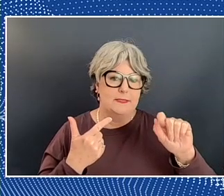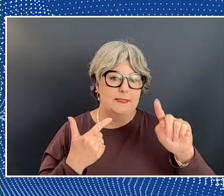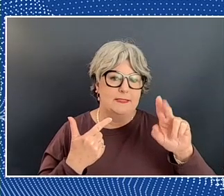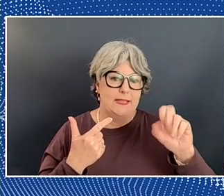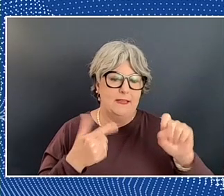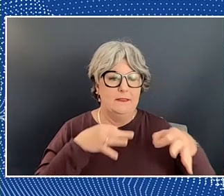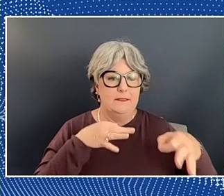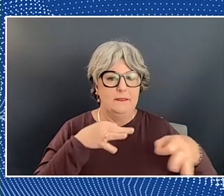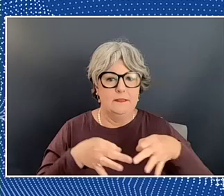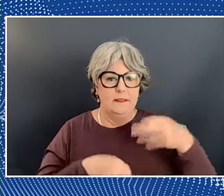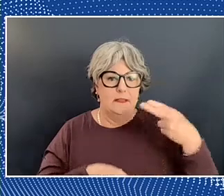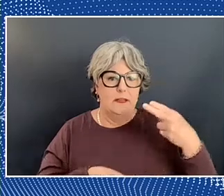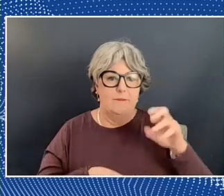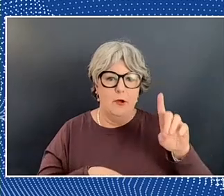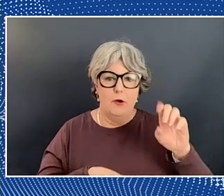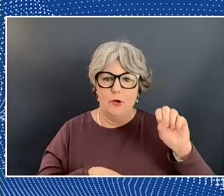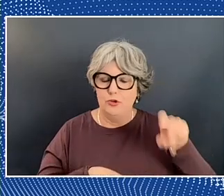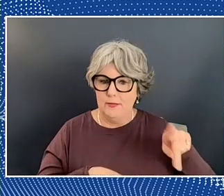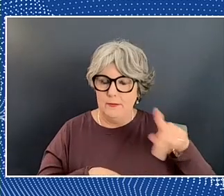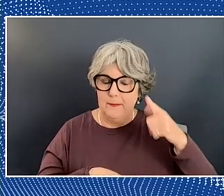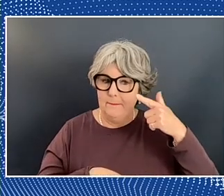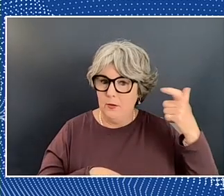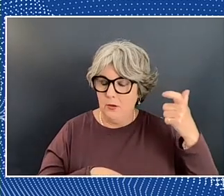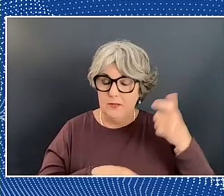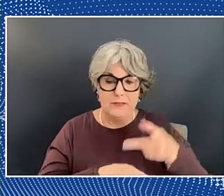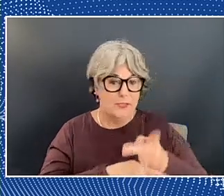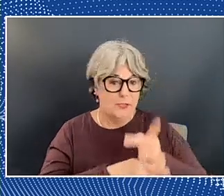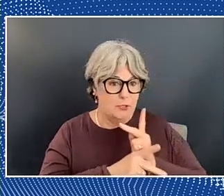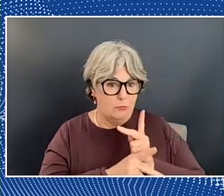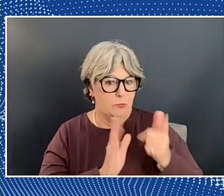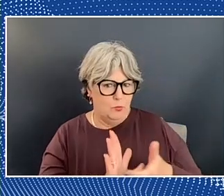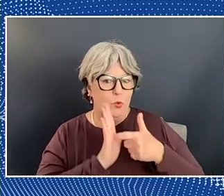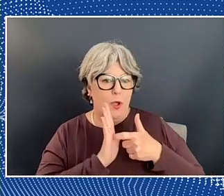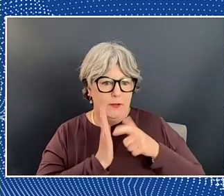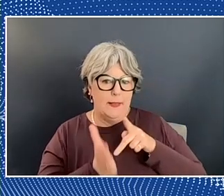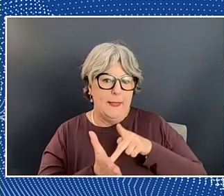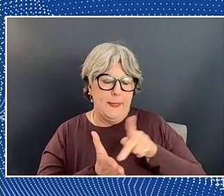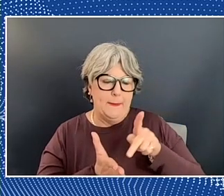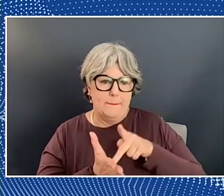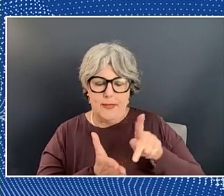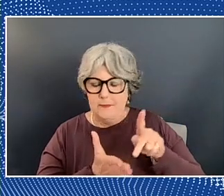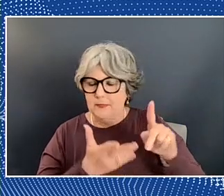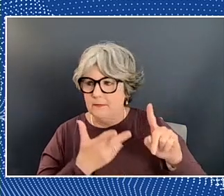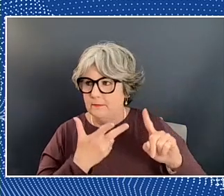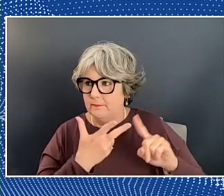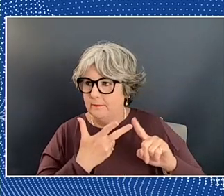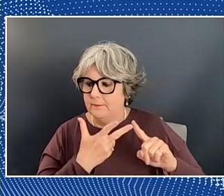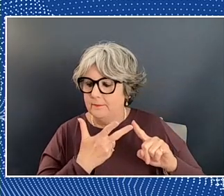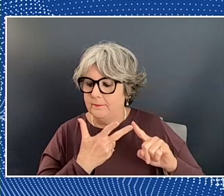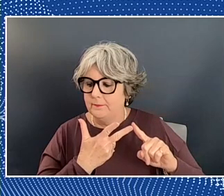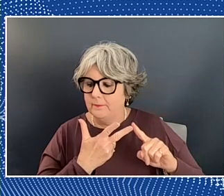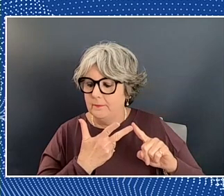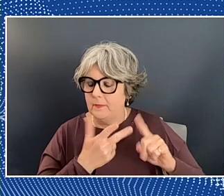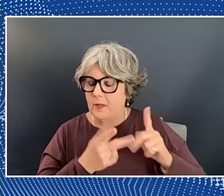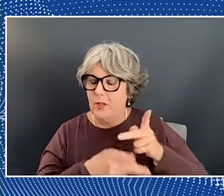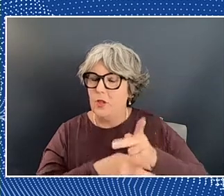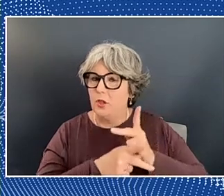especially because those loans were required and payments being made. Number three, loans serviced by Sallie Mae